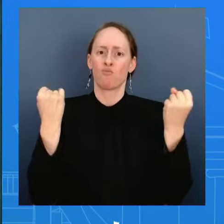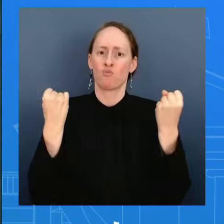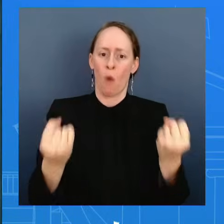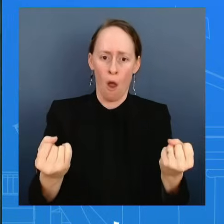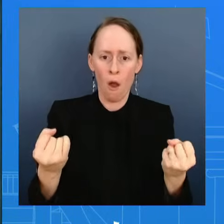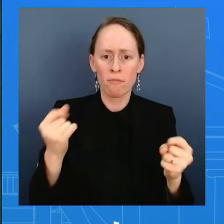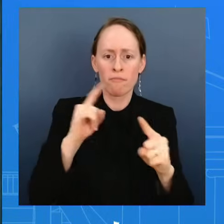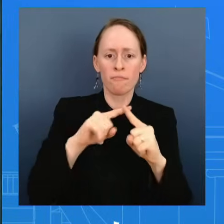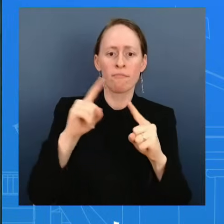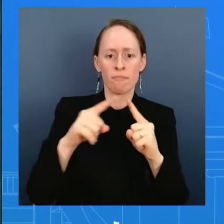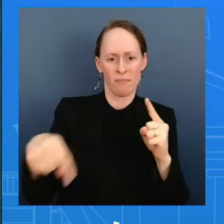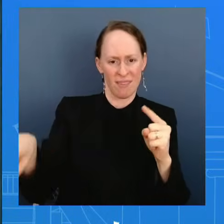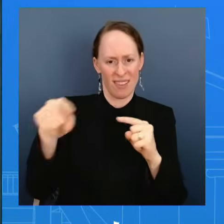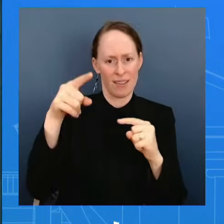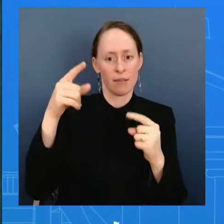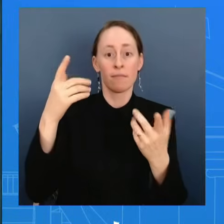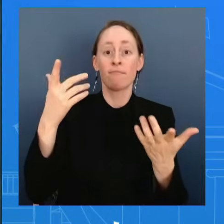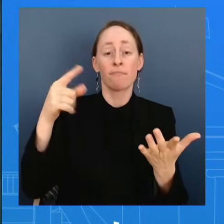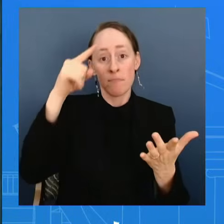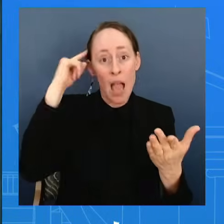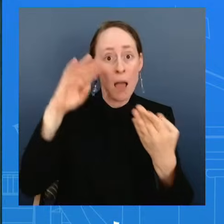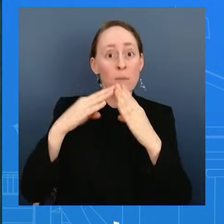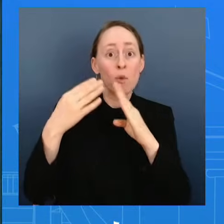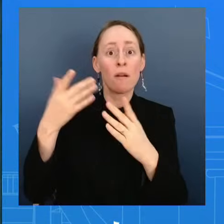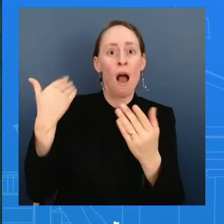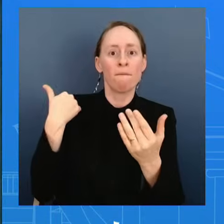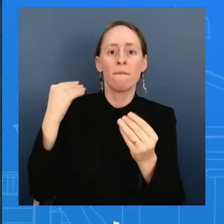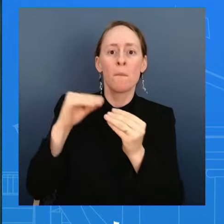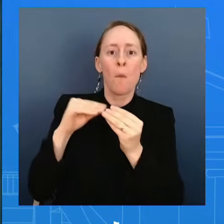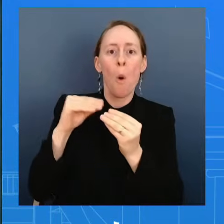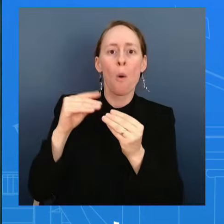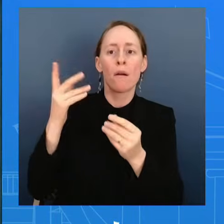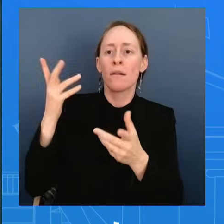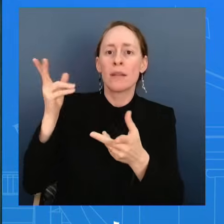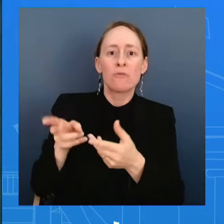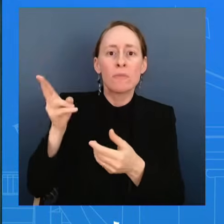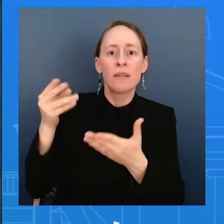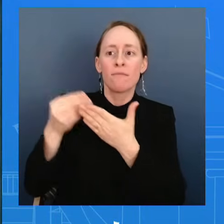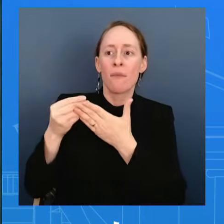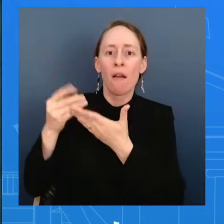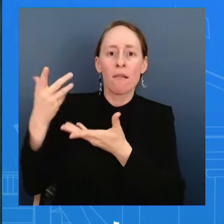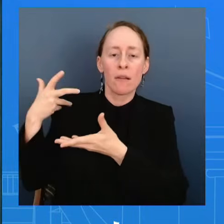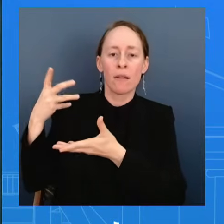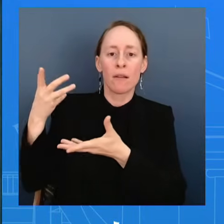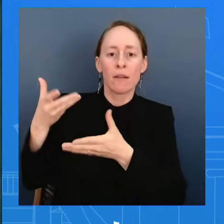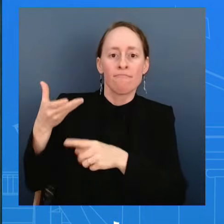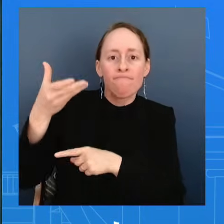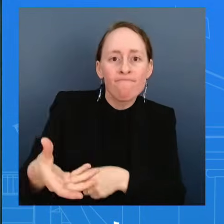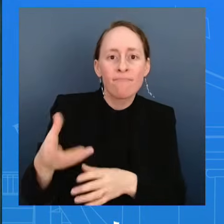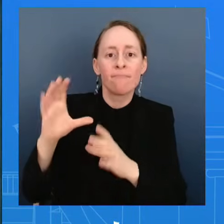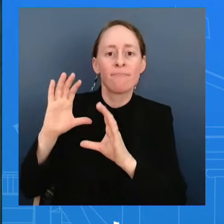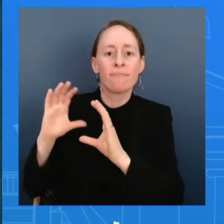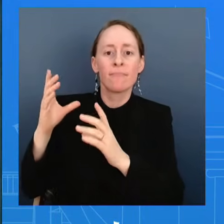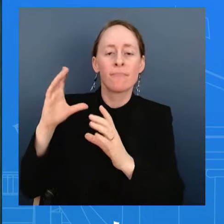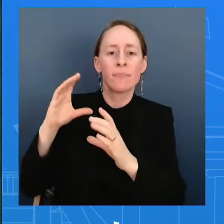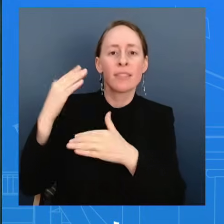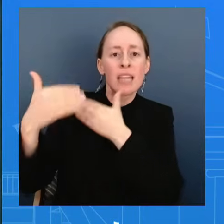The Press: -- get those -- those bills passed in Congress? Ms. Jean-Pierre: So, look, as you know, today is the anniversary of 1965 Voting Rights. I believe the vice president put out --